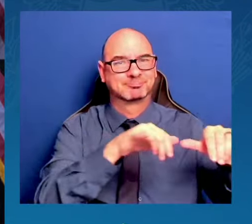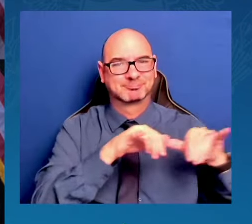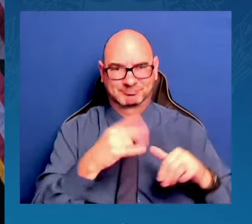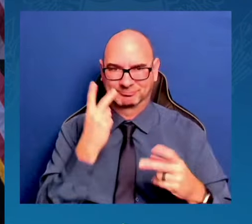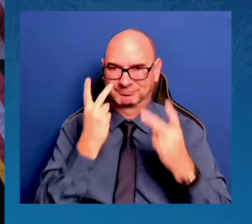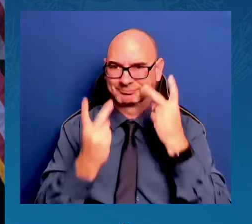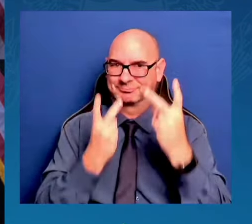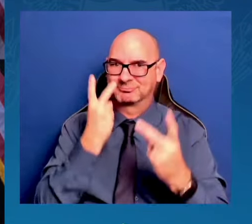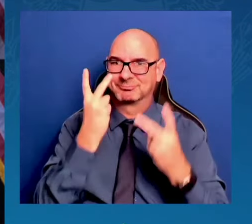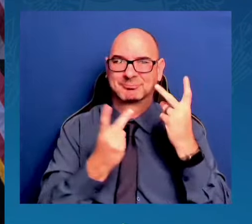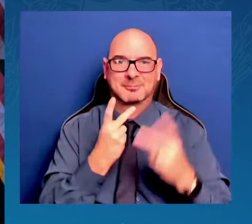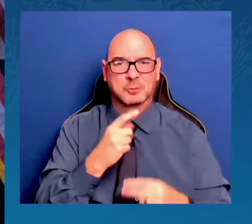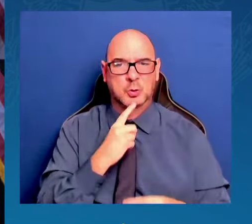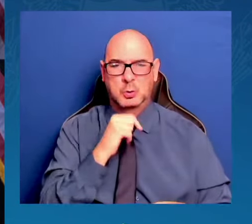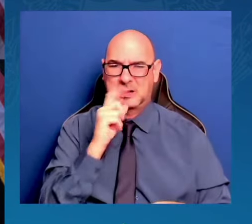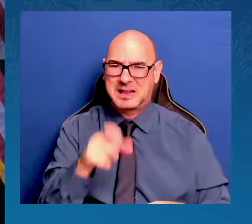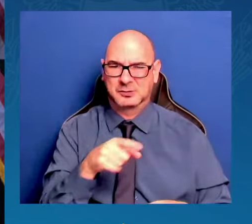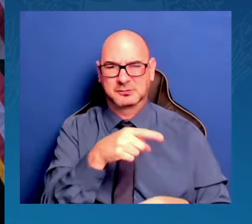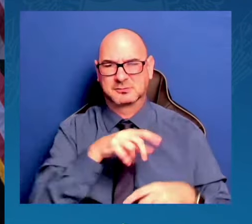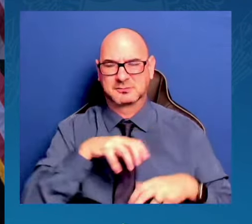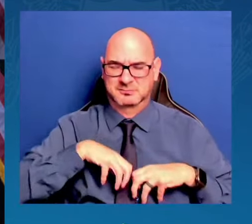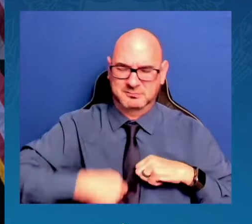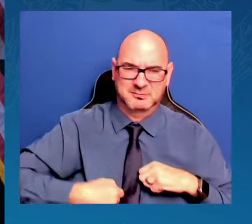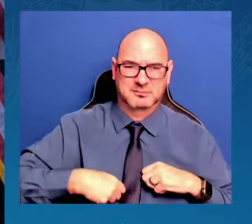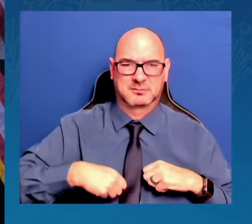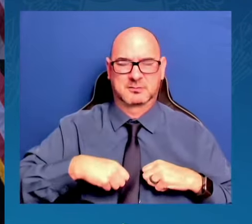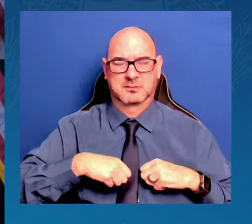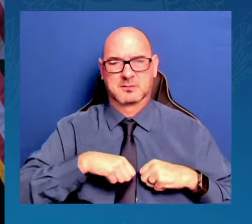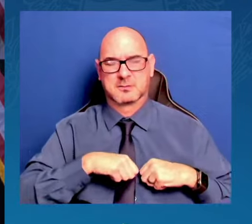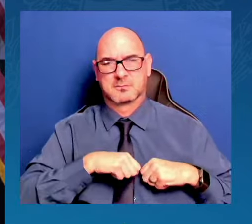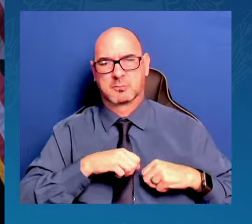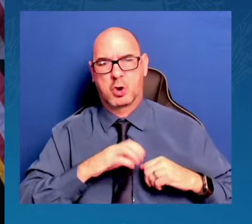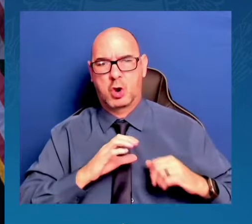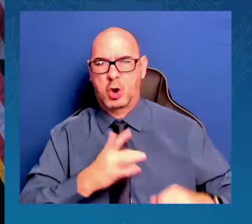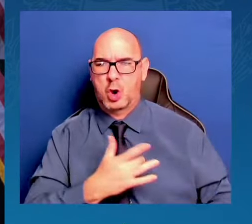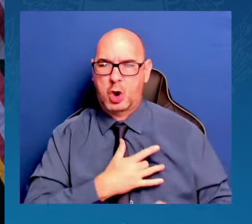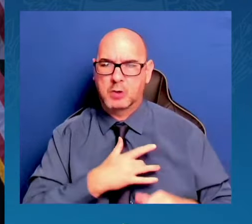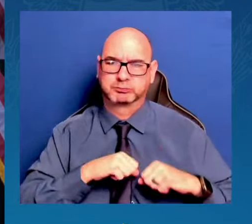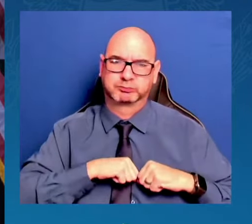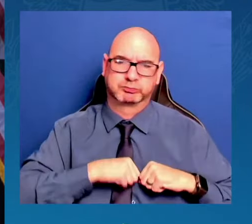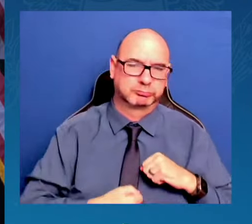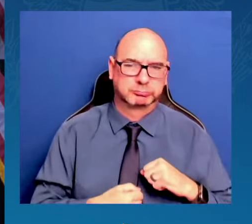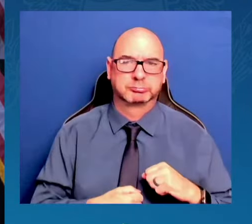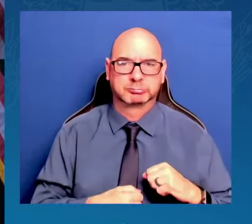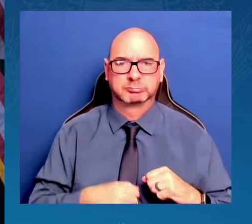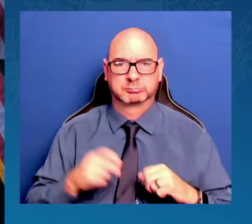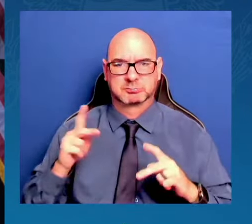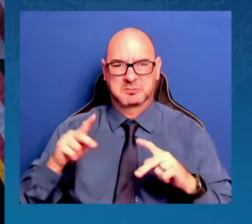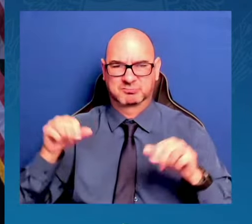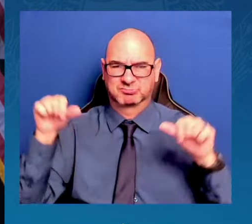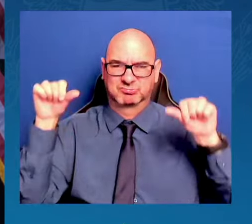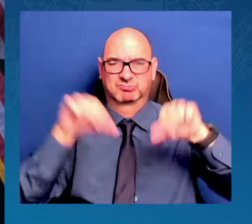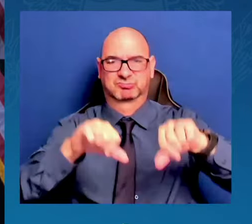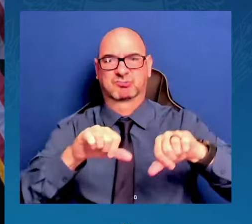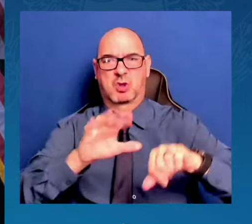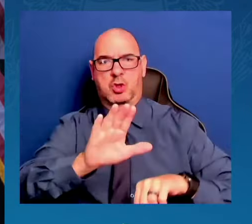that comes with being denied the basic health care they need, and that harm falls on our whole society.